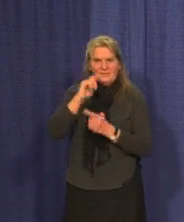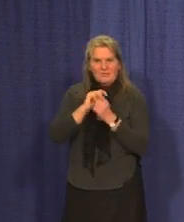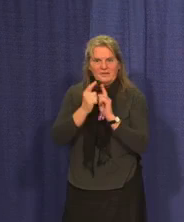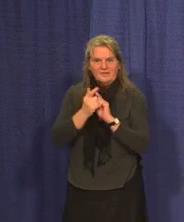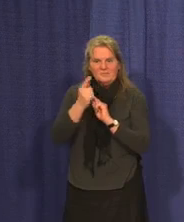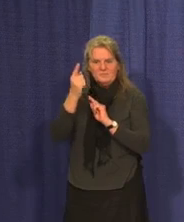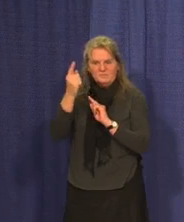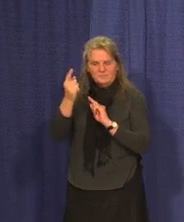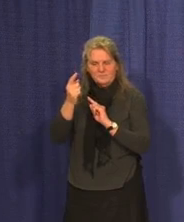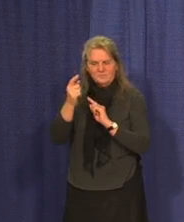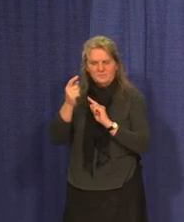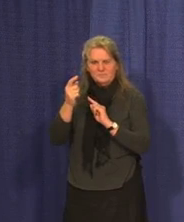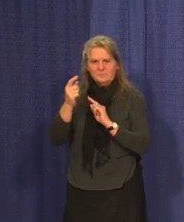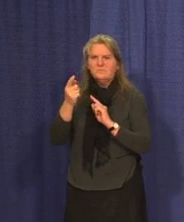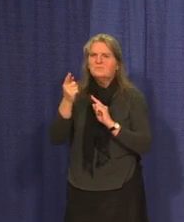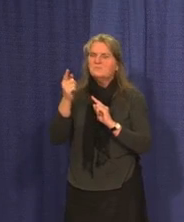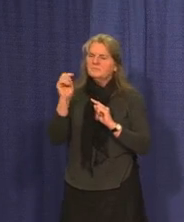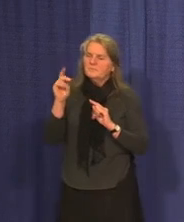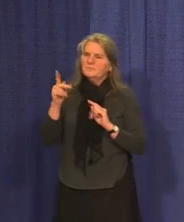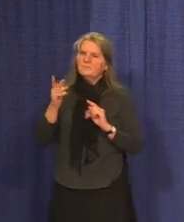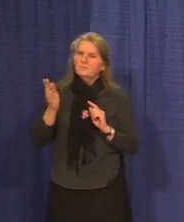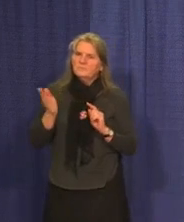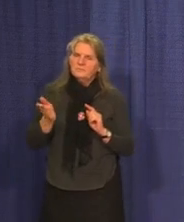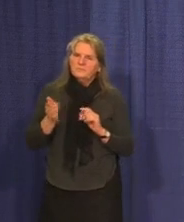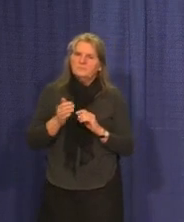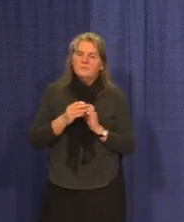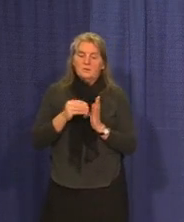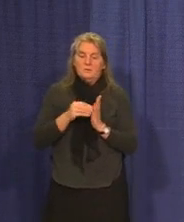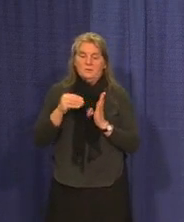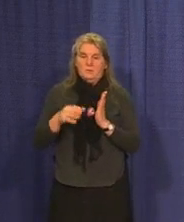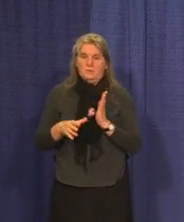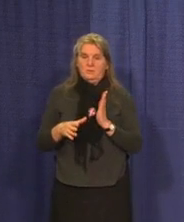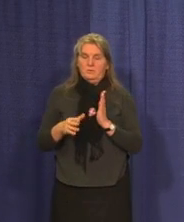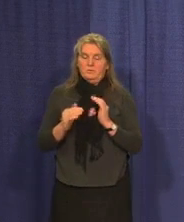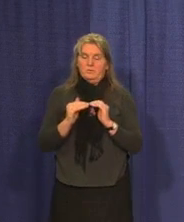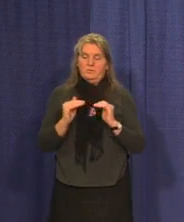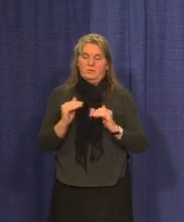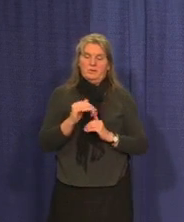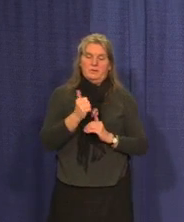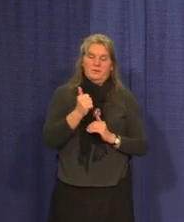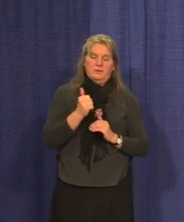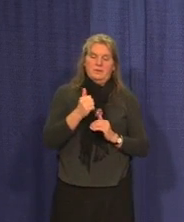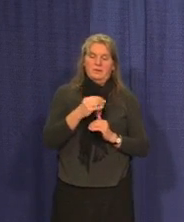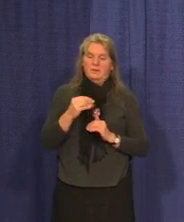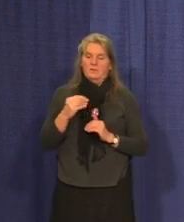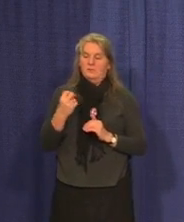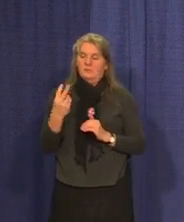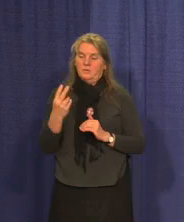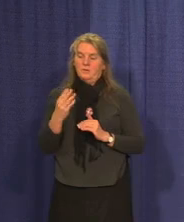So... Given that students in grades